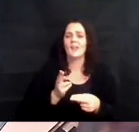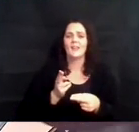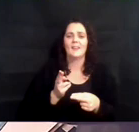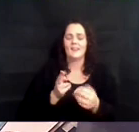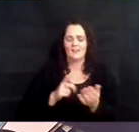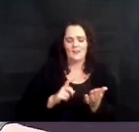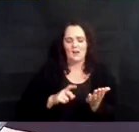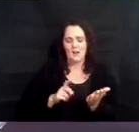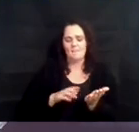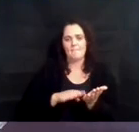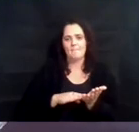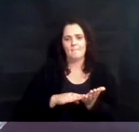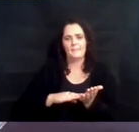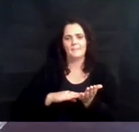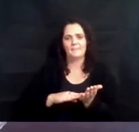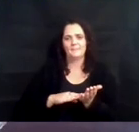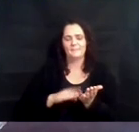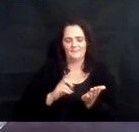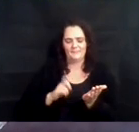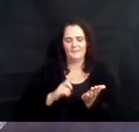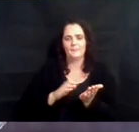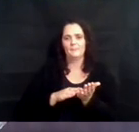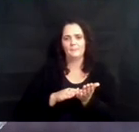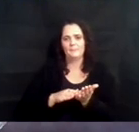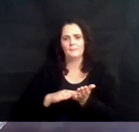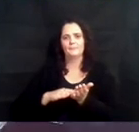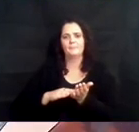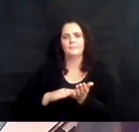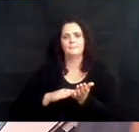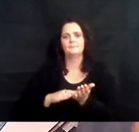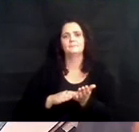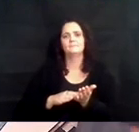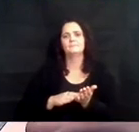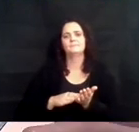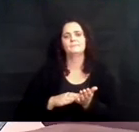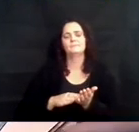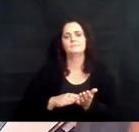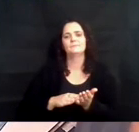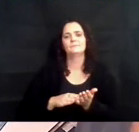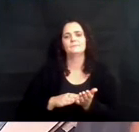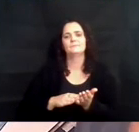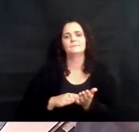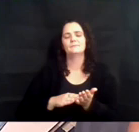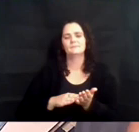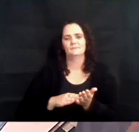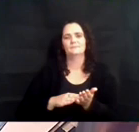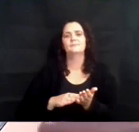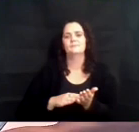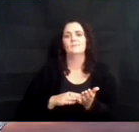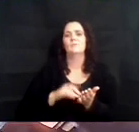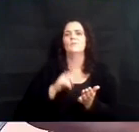Just moving that teacup and moving that cast shadow relative to the teacup and that little stitch that you've put in should give